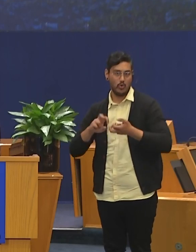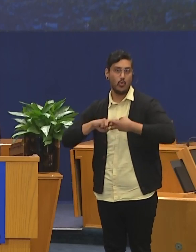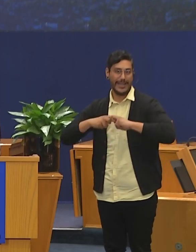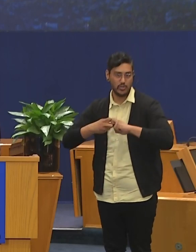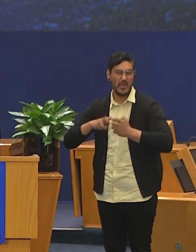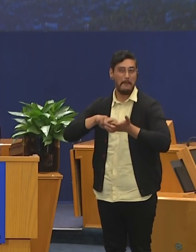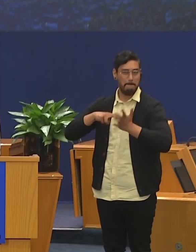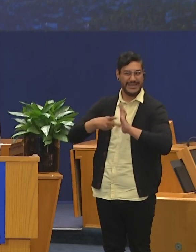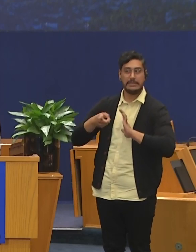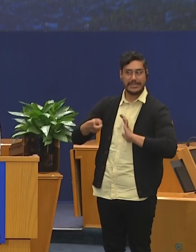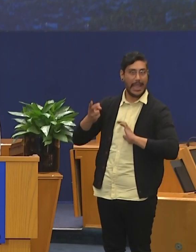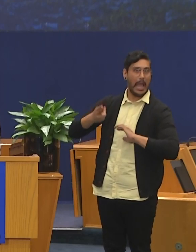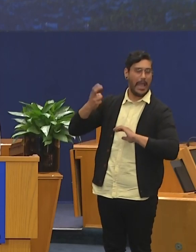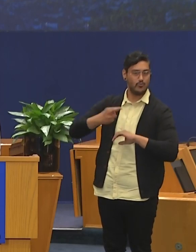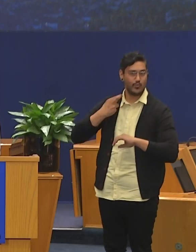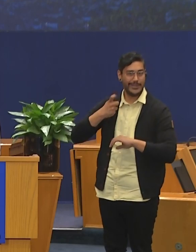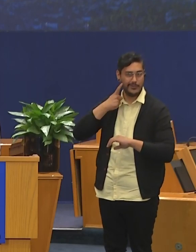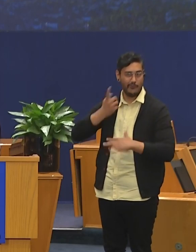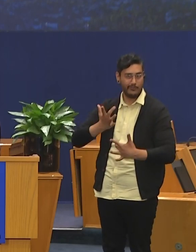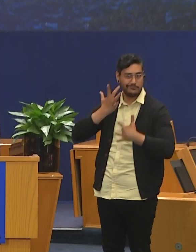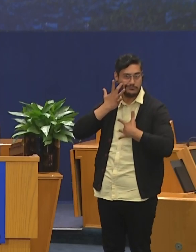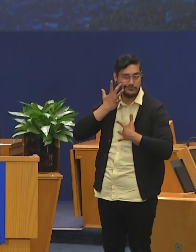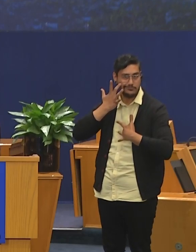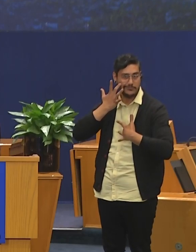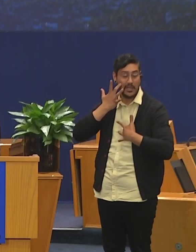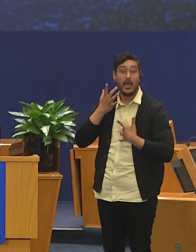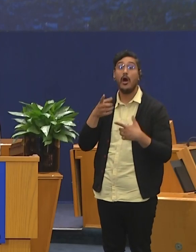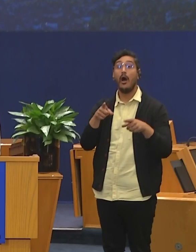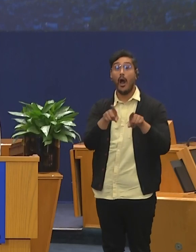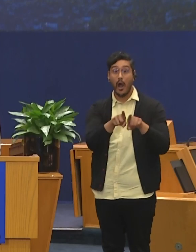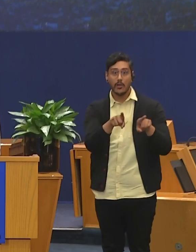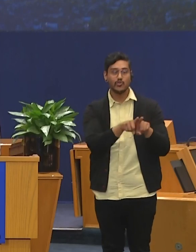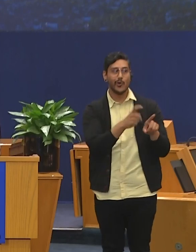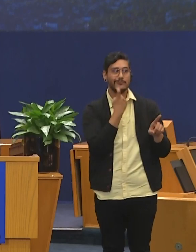MEDICAL CONDITION THAT WOULD DEEM THEM VULNERABLE.